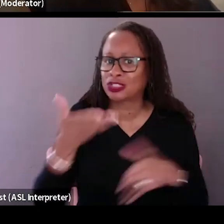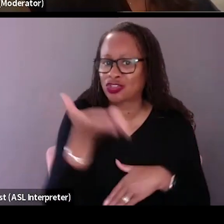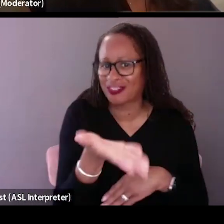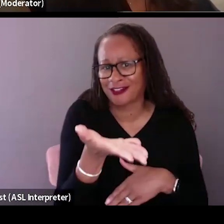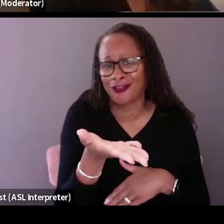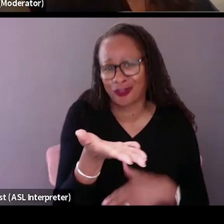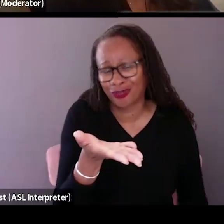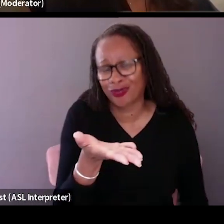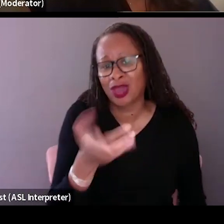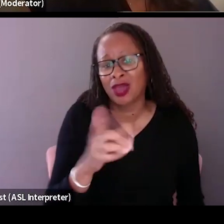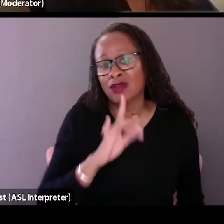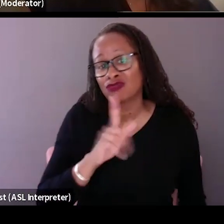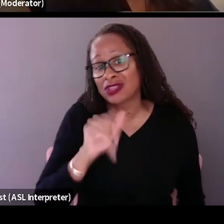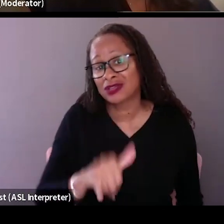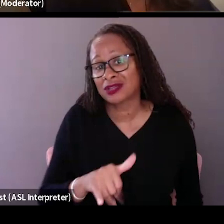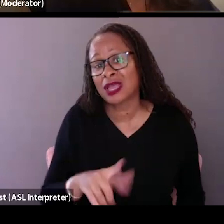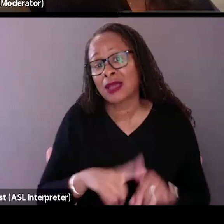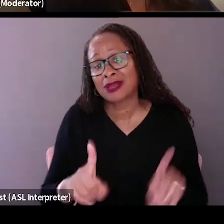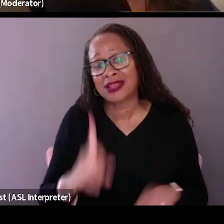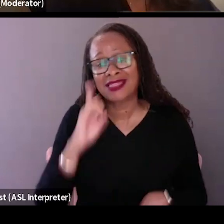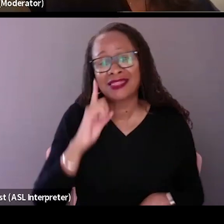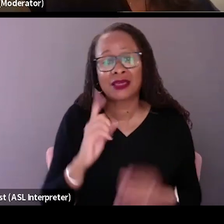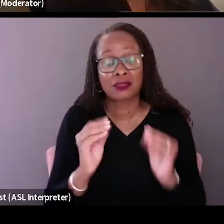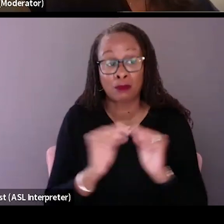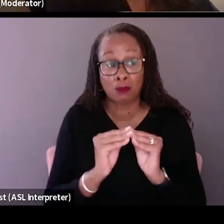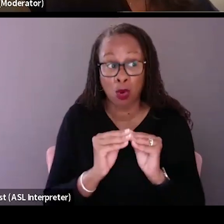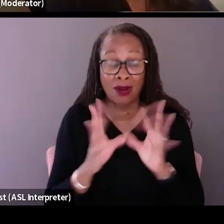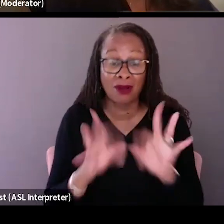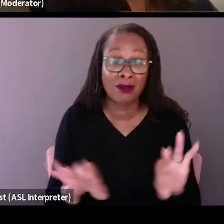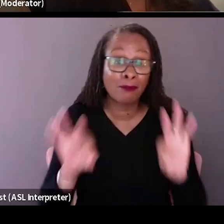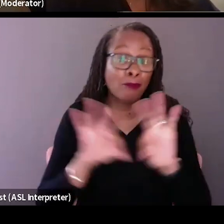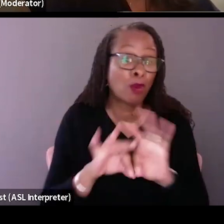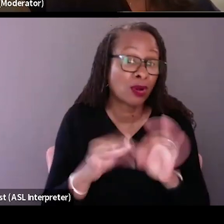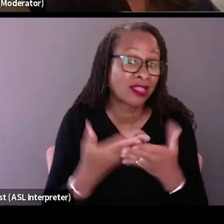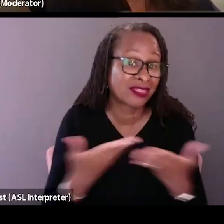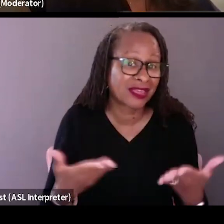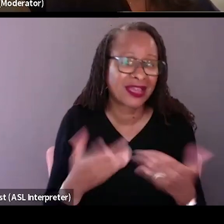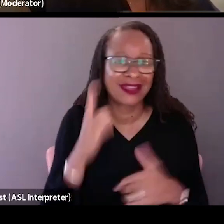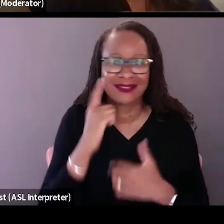But I think the more pressing thing, which I would be interesting to see come